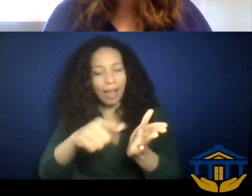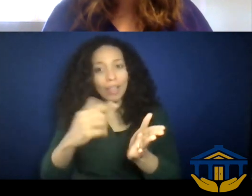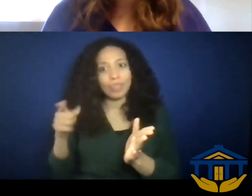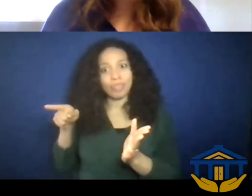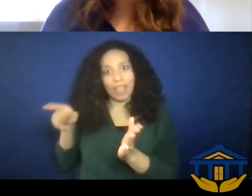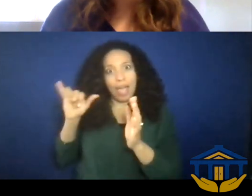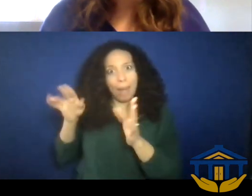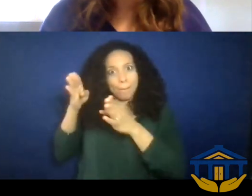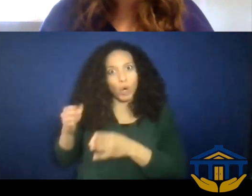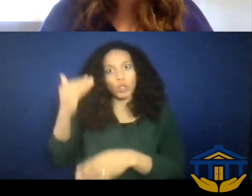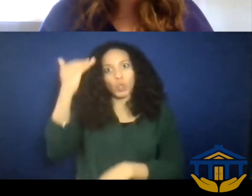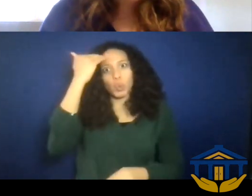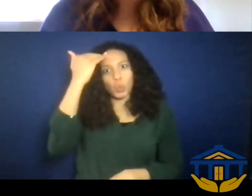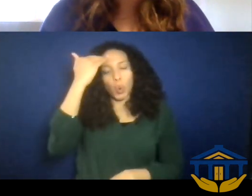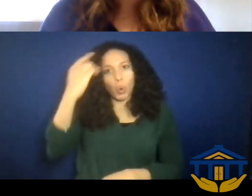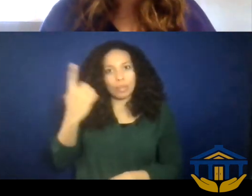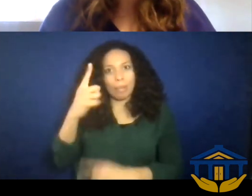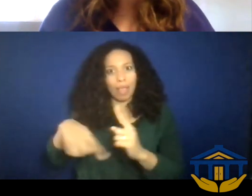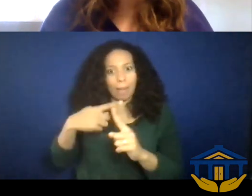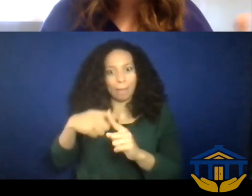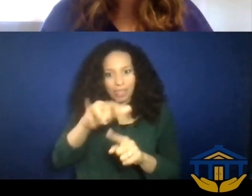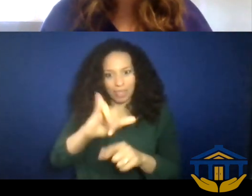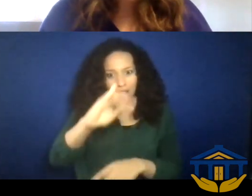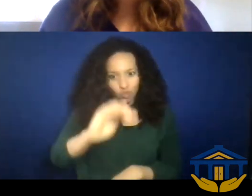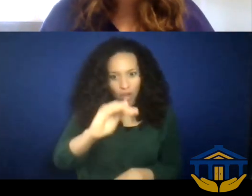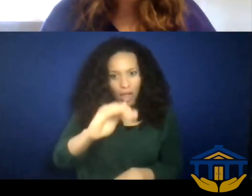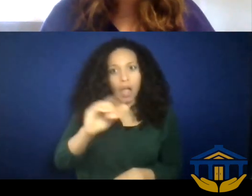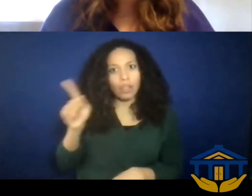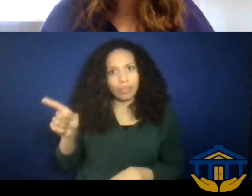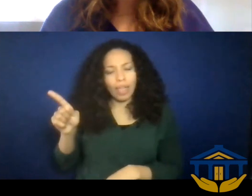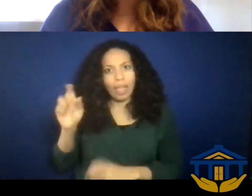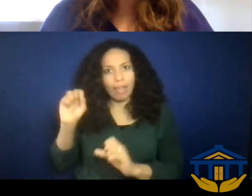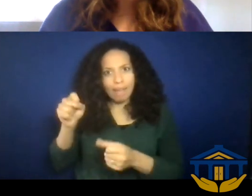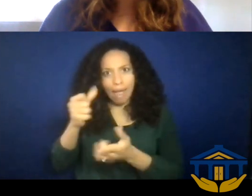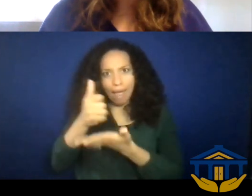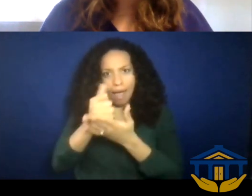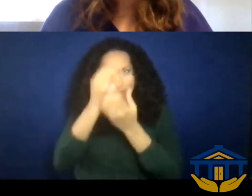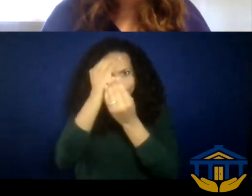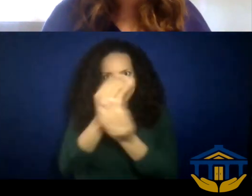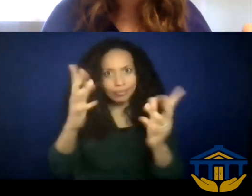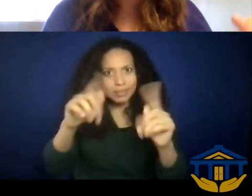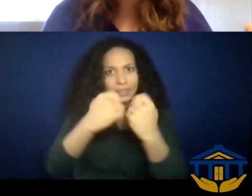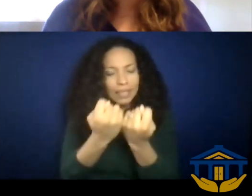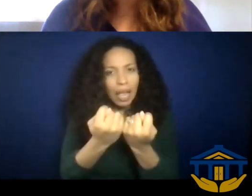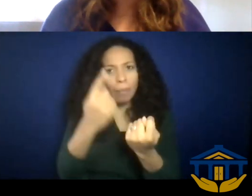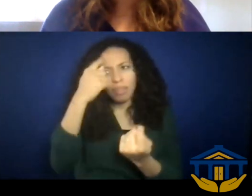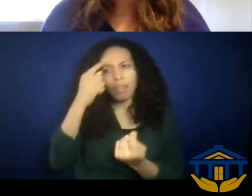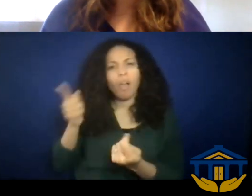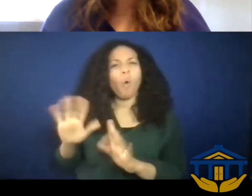that is helpful for the team. Don't discount this information and feel free to bring people to the